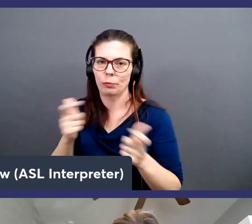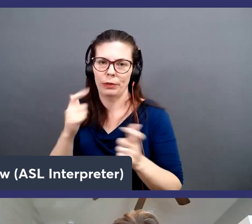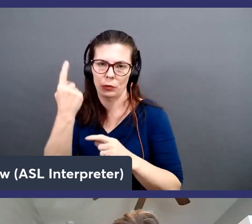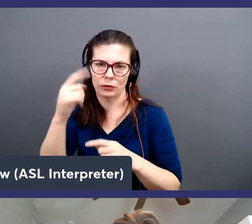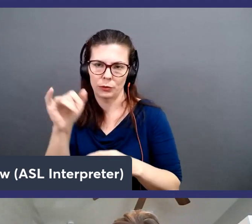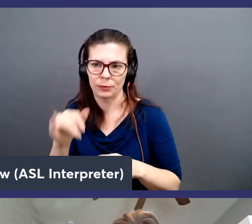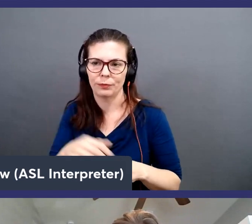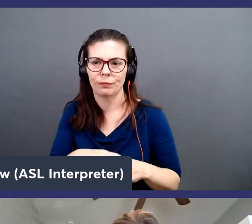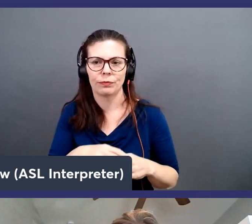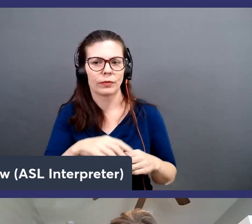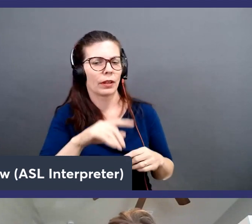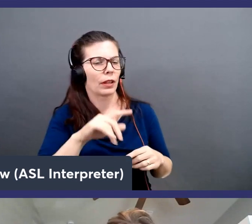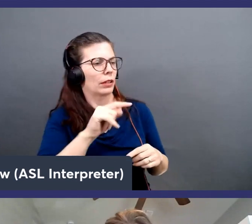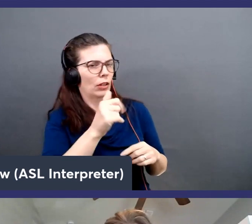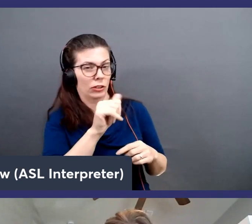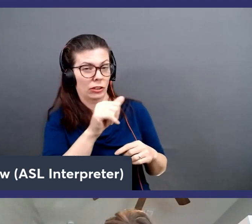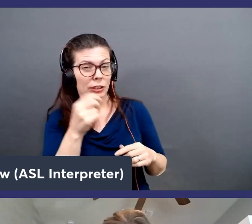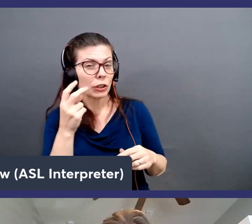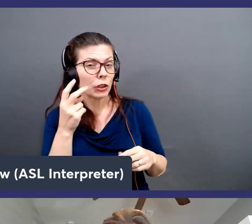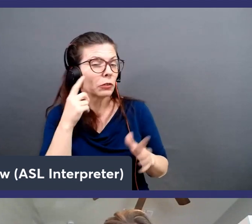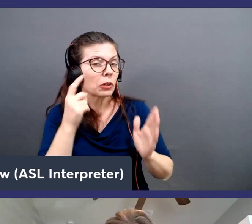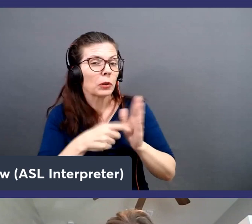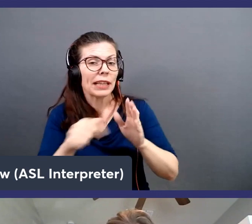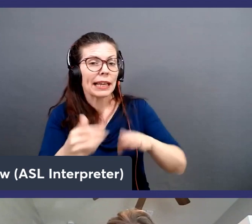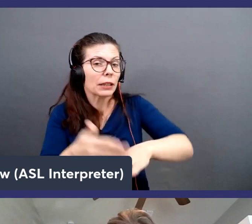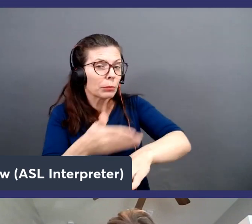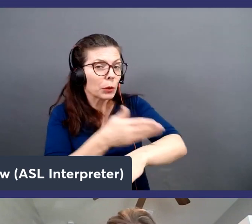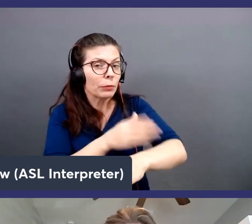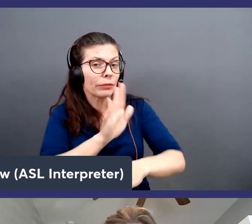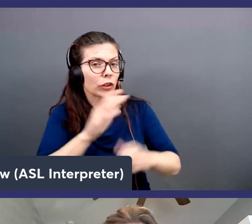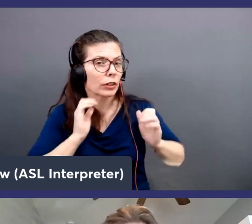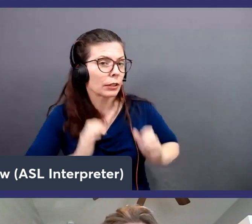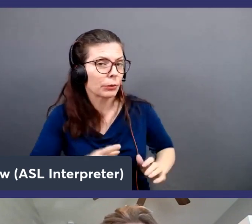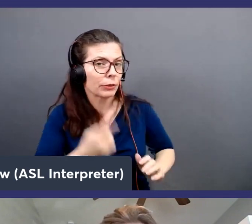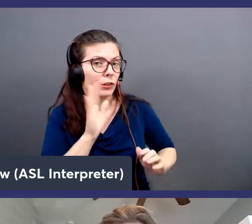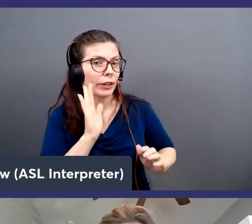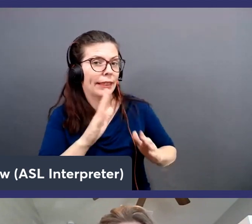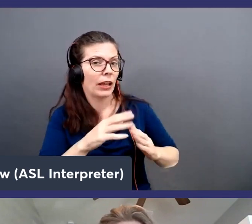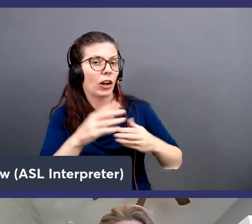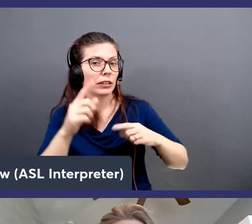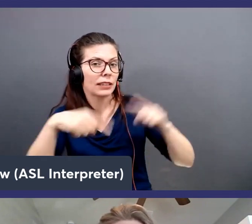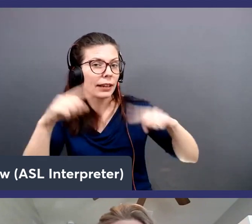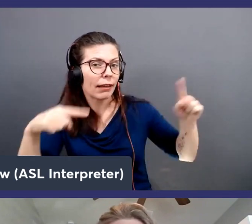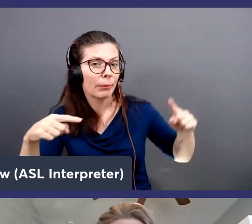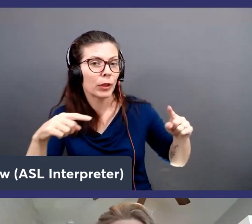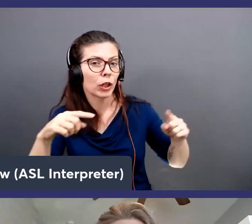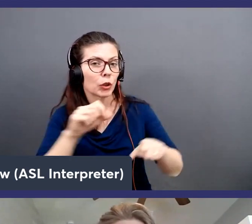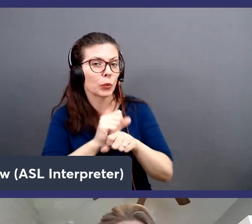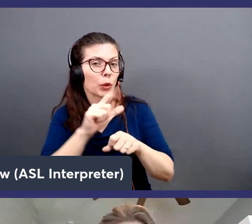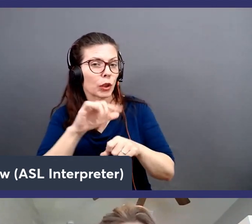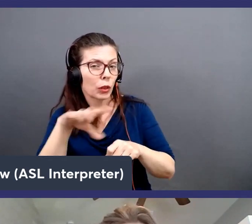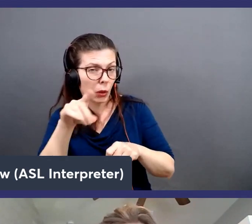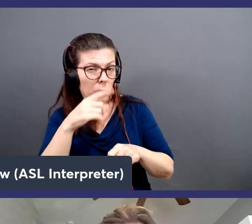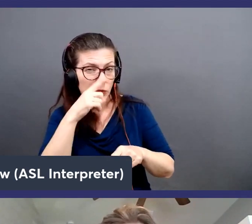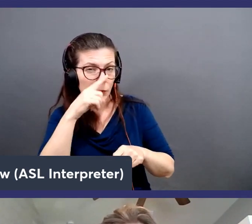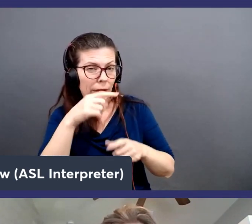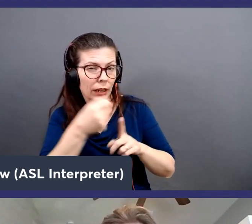Have you guys seen any improvements for your customers in terms of the dynamic workloads? Can you tell us a little bit about that? Yeah, absolutely.